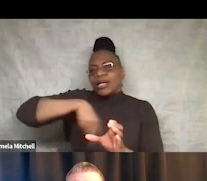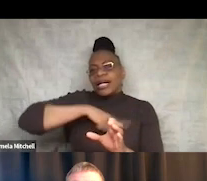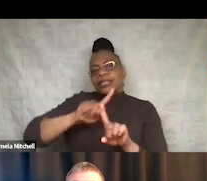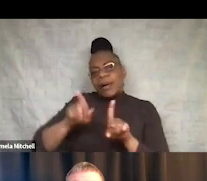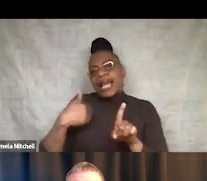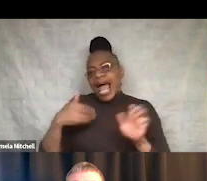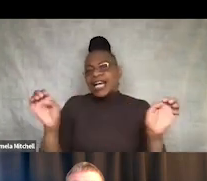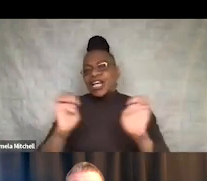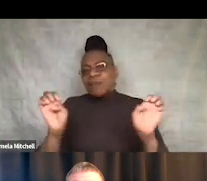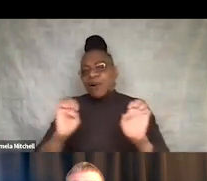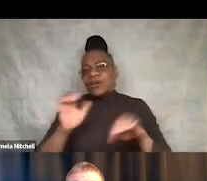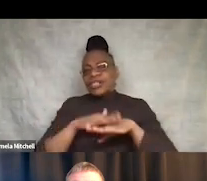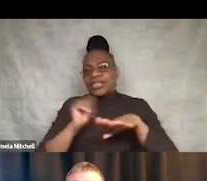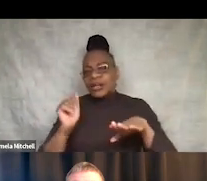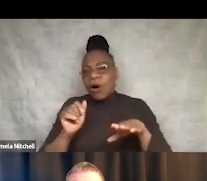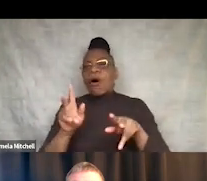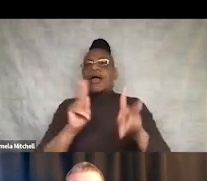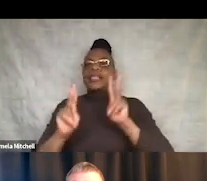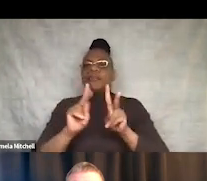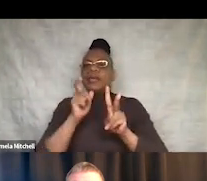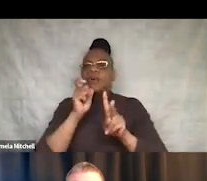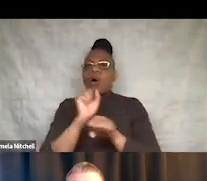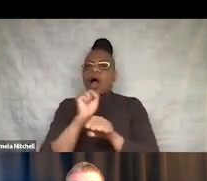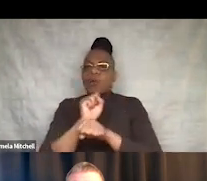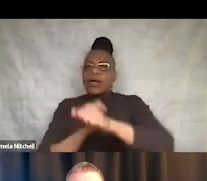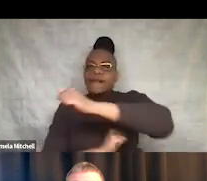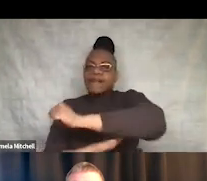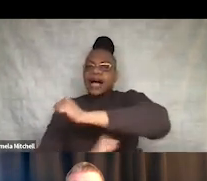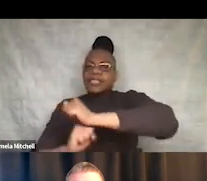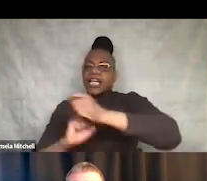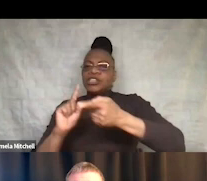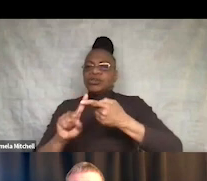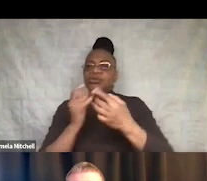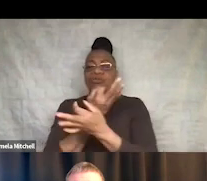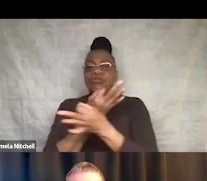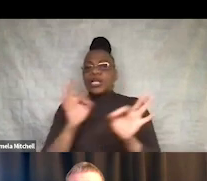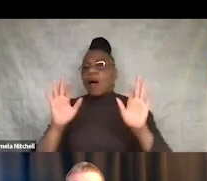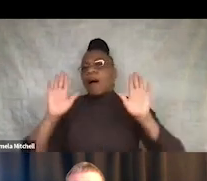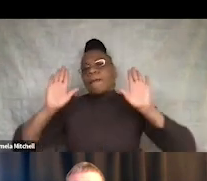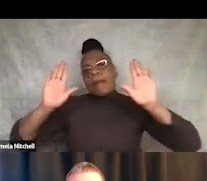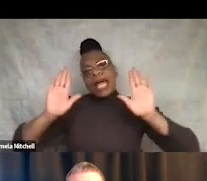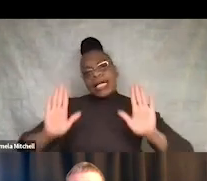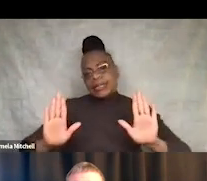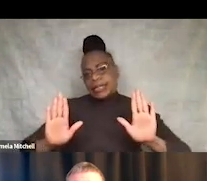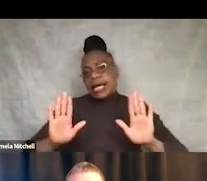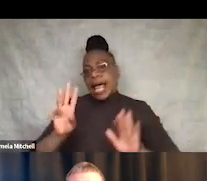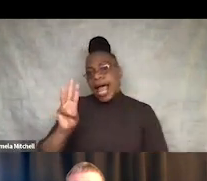And the people who work at Foundations of Freedom are amazing. And William, in fact, if you go to the link I share later,